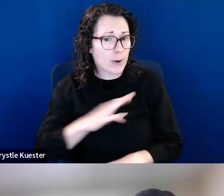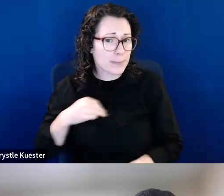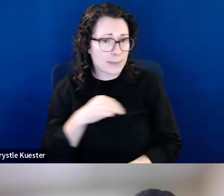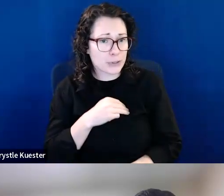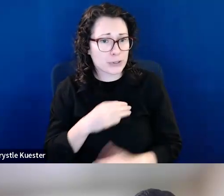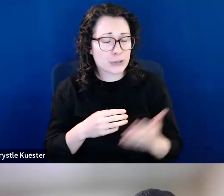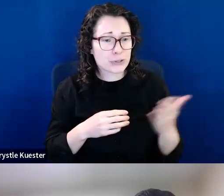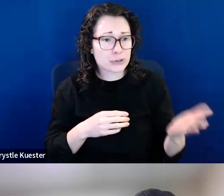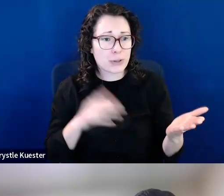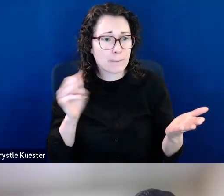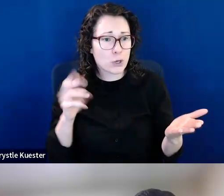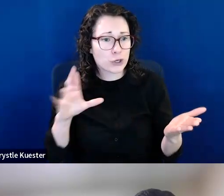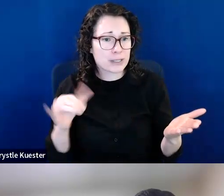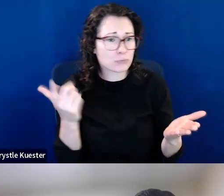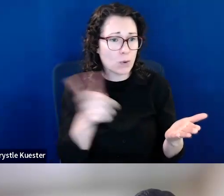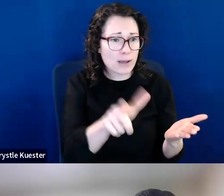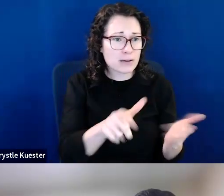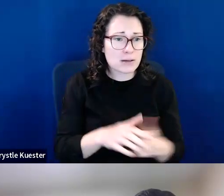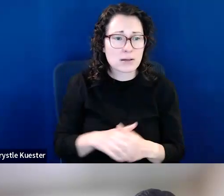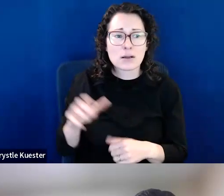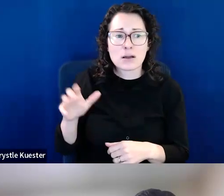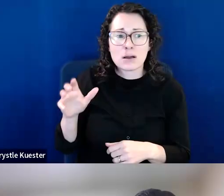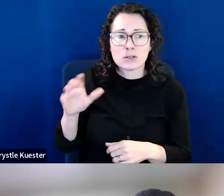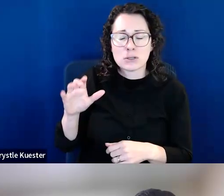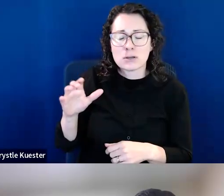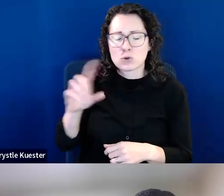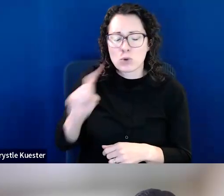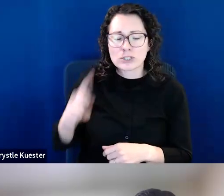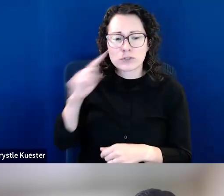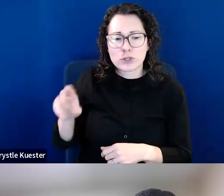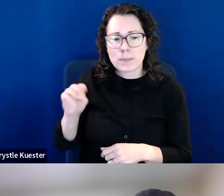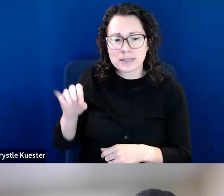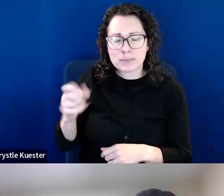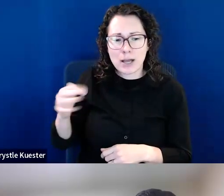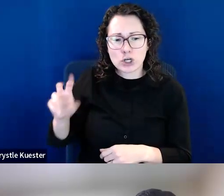board. Uh, board member Murray, a question, Miss Packard. What was it study that you referenced?